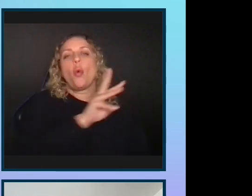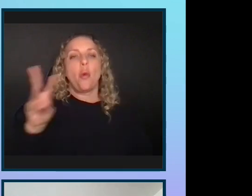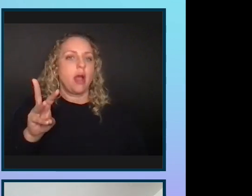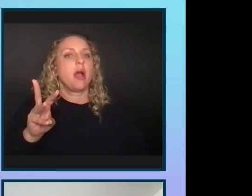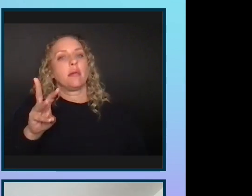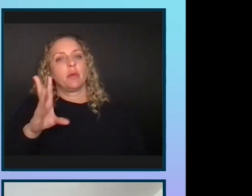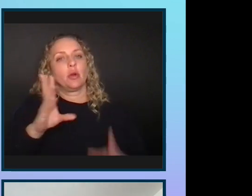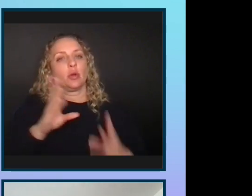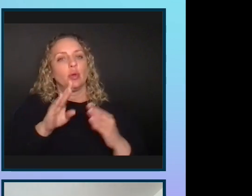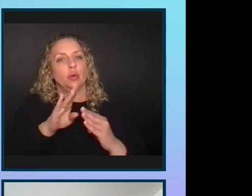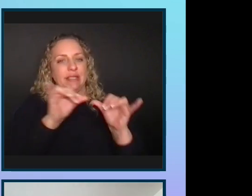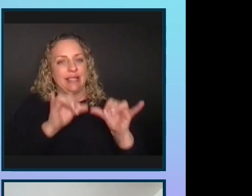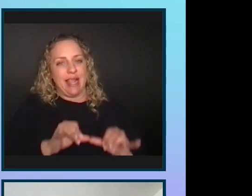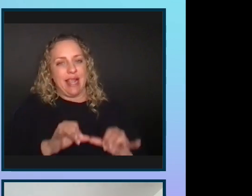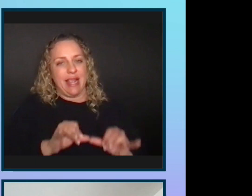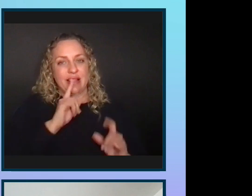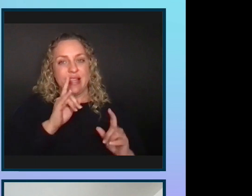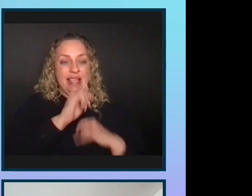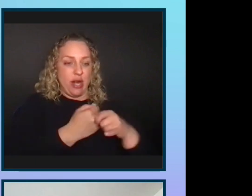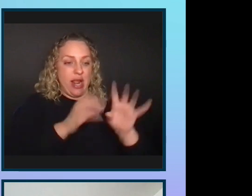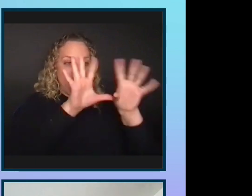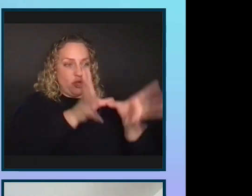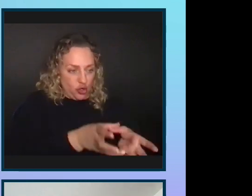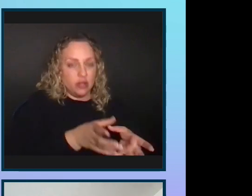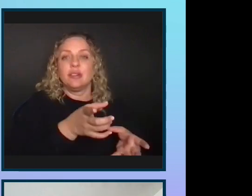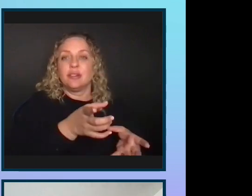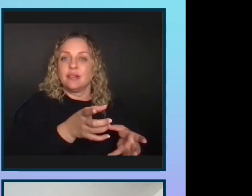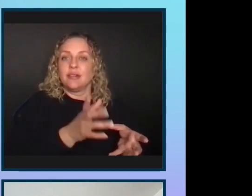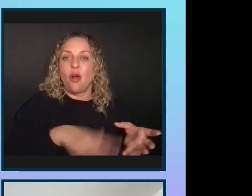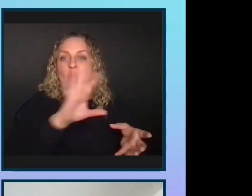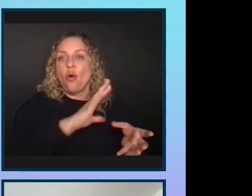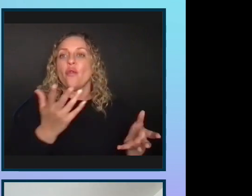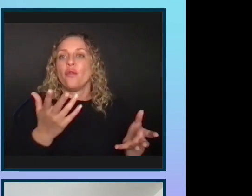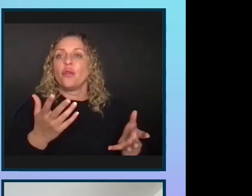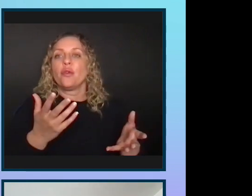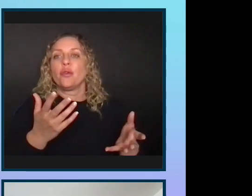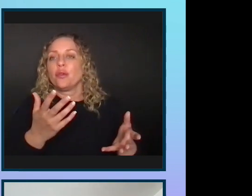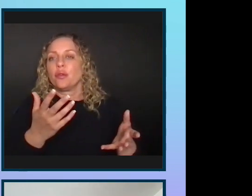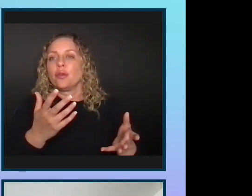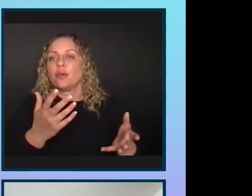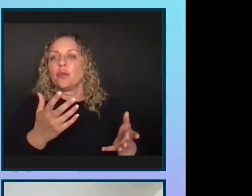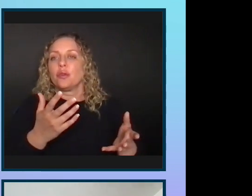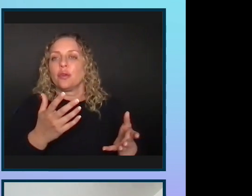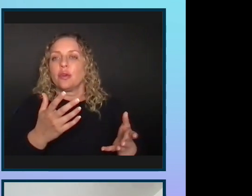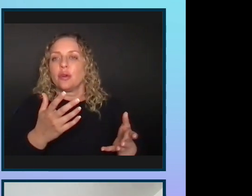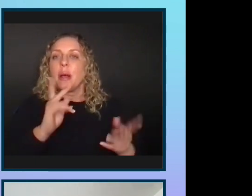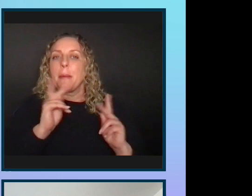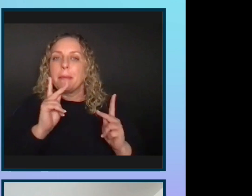It's pretty cool that internationally designers, developers, product managers, folks involved in this accessibility process,